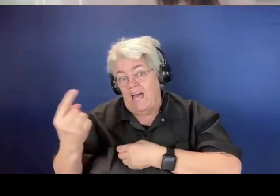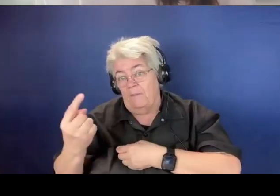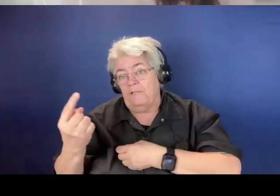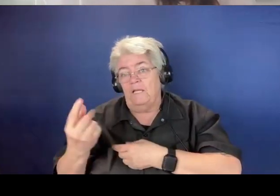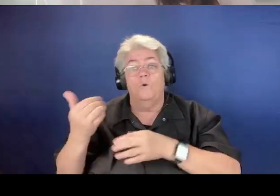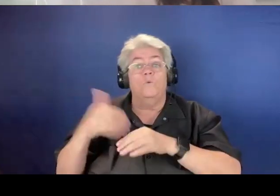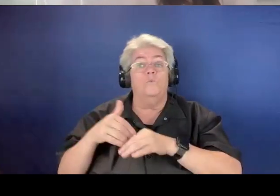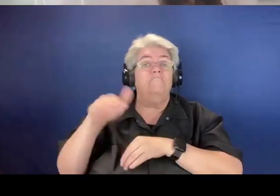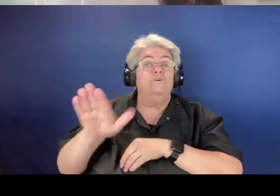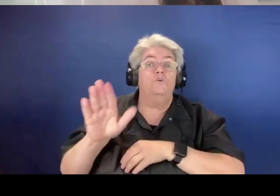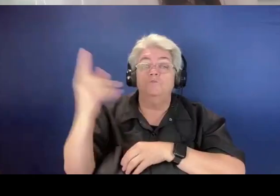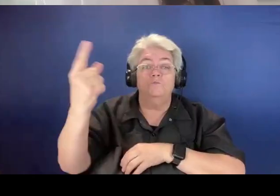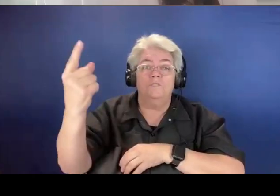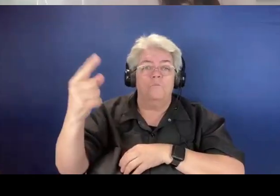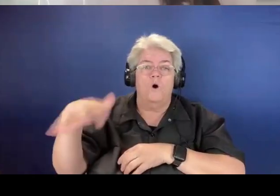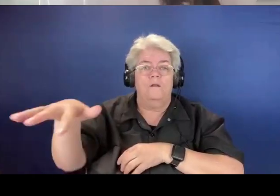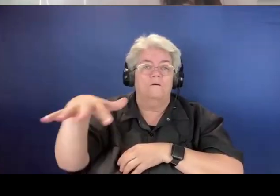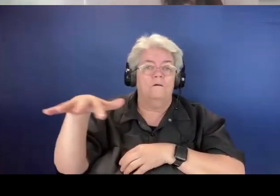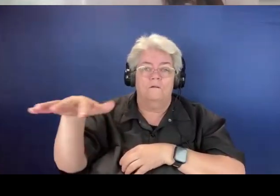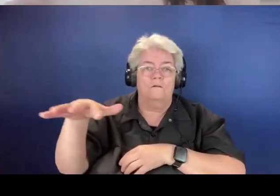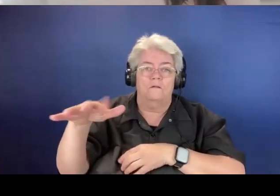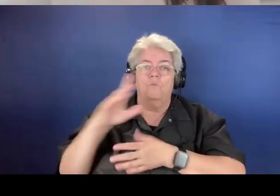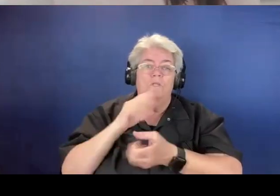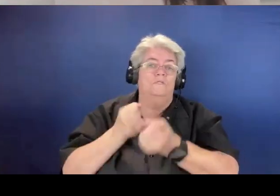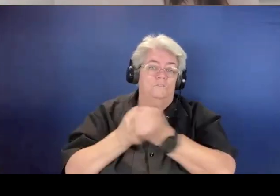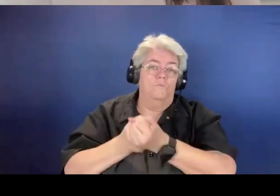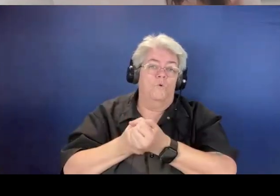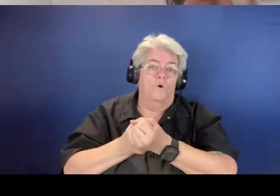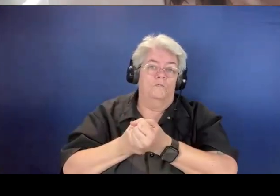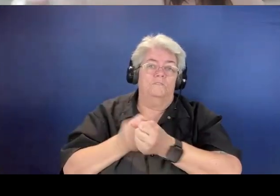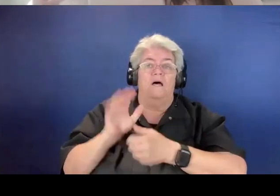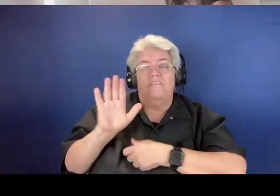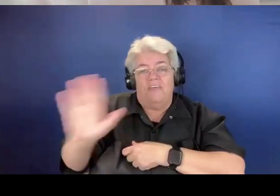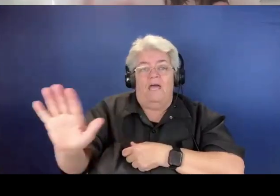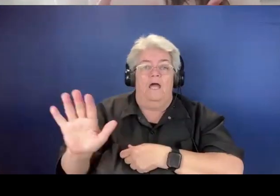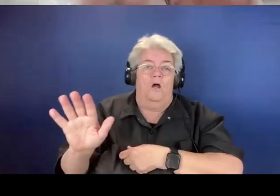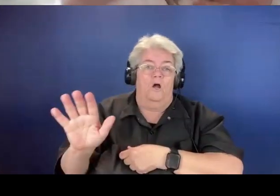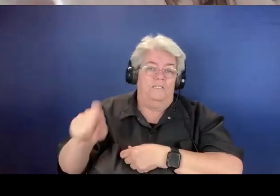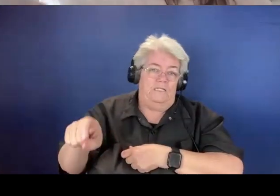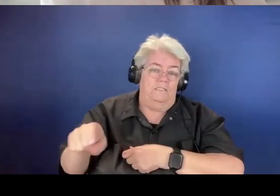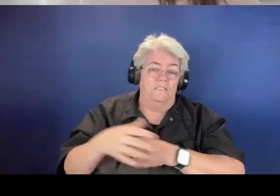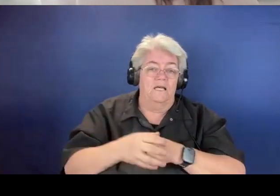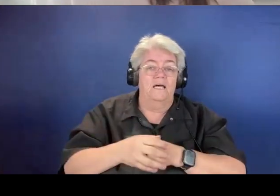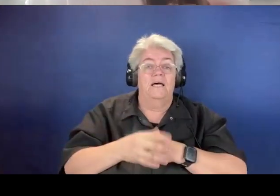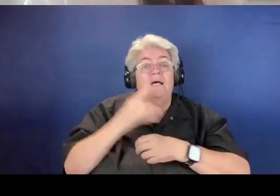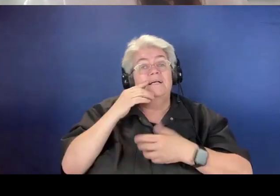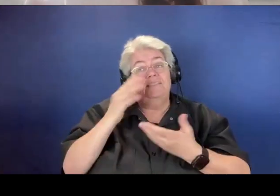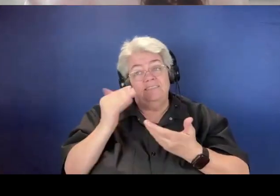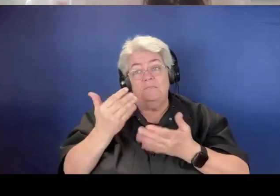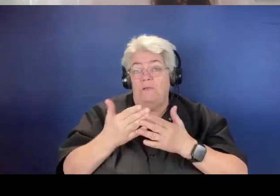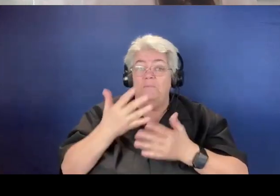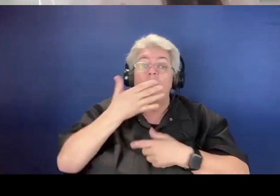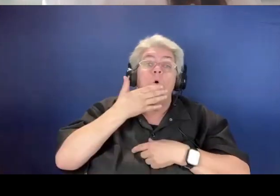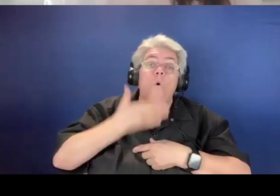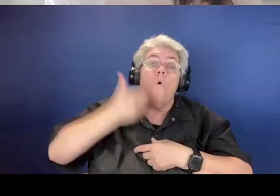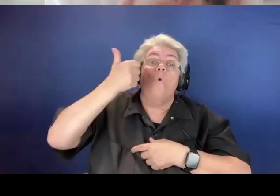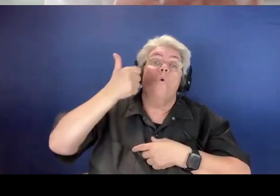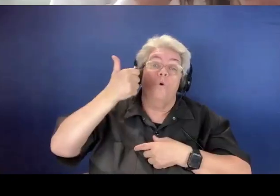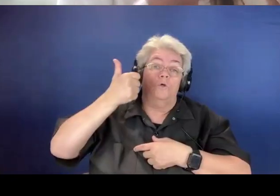to someone locally who can serve those language needs. So, it might look like incorporating the older sibling that is bilingual and